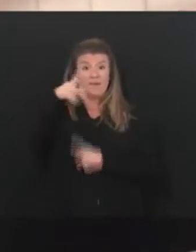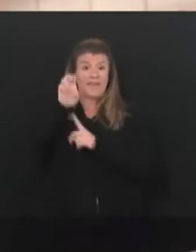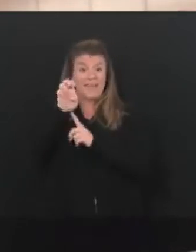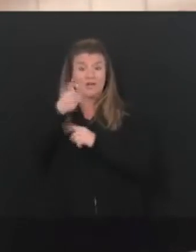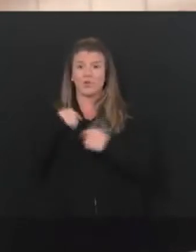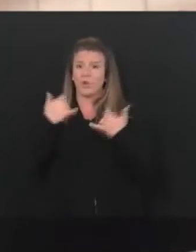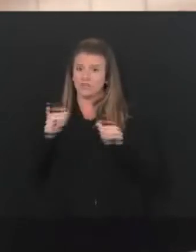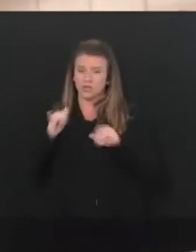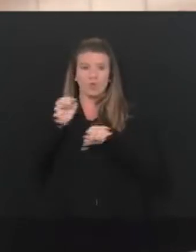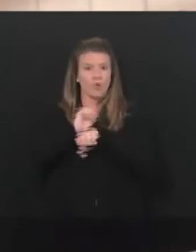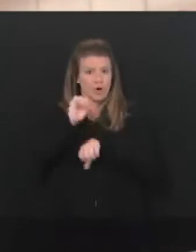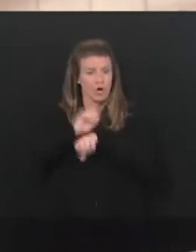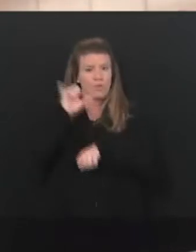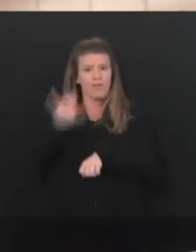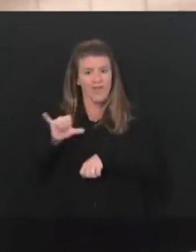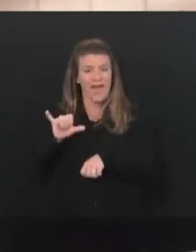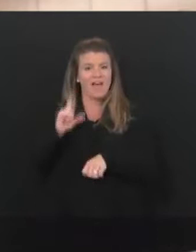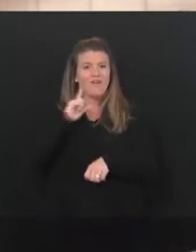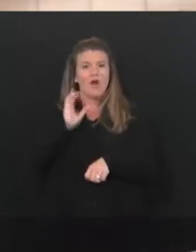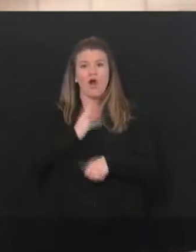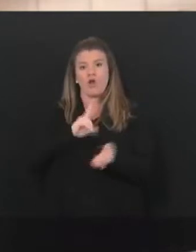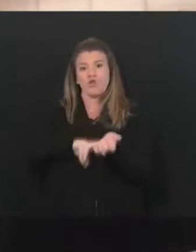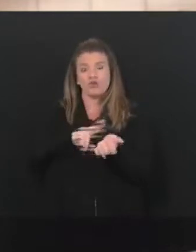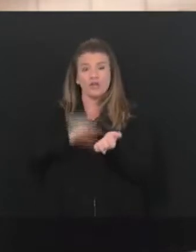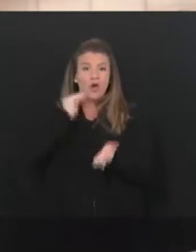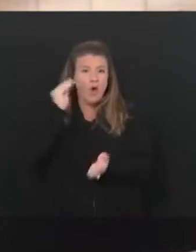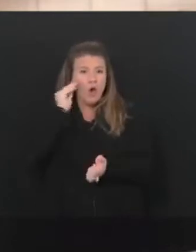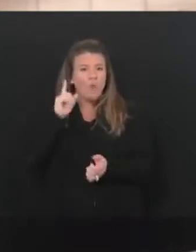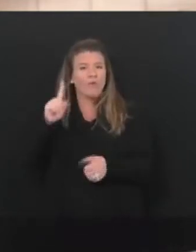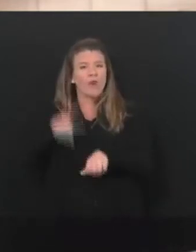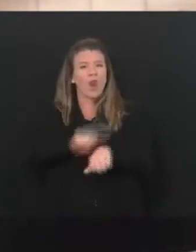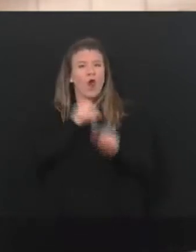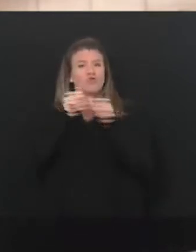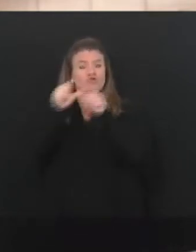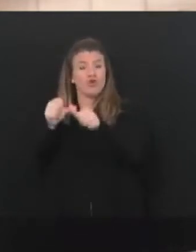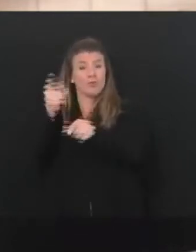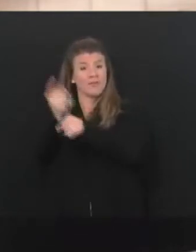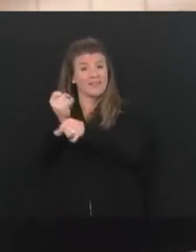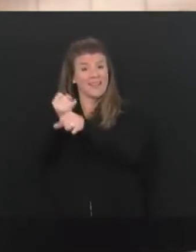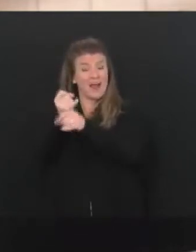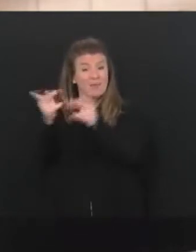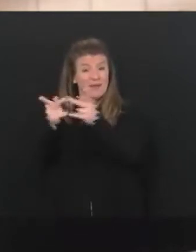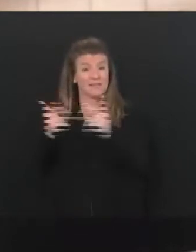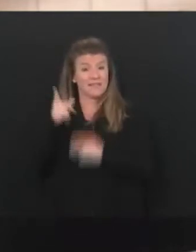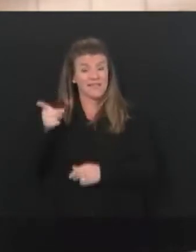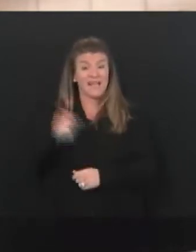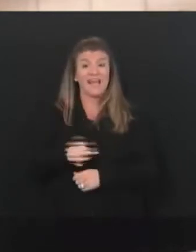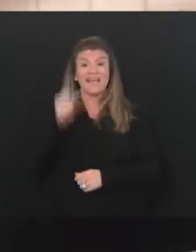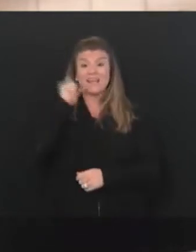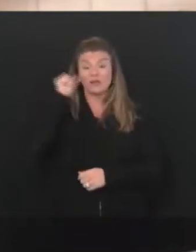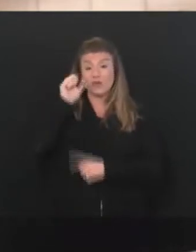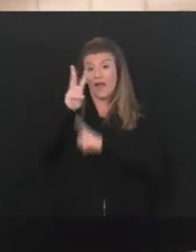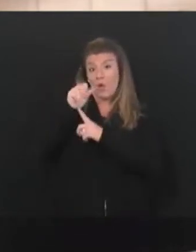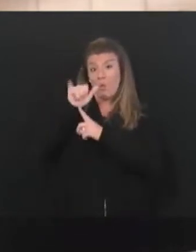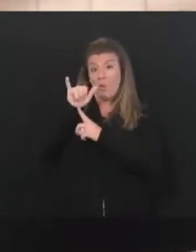POINTED OUT, WE CONTINUE TO ADDRESS PPE ISSUES AND CONTINUE TO SUPPORT SURGE CAPACITY AT OUR NURSING HOME AND LONG-TERM CARE